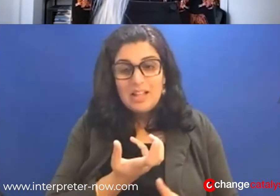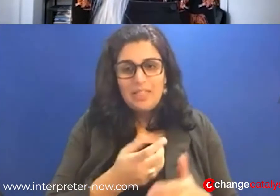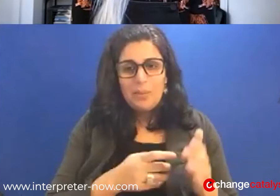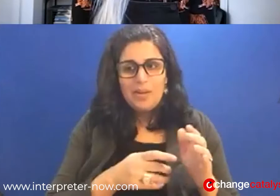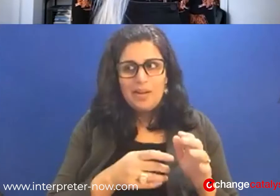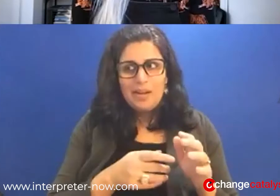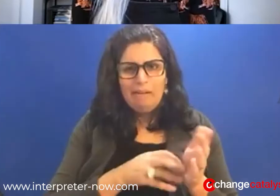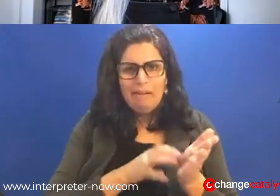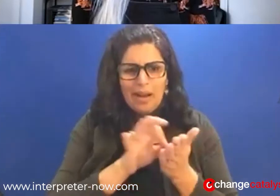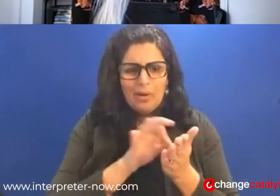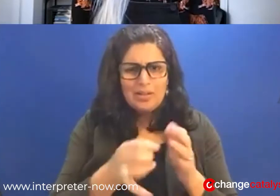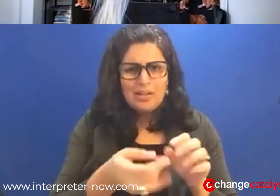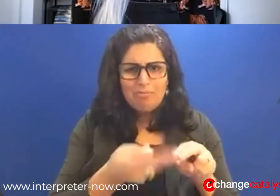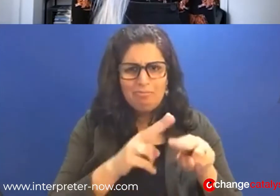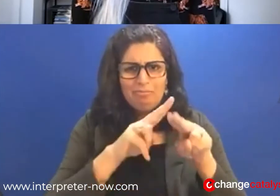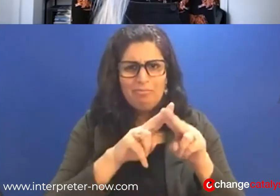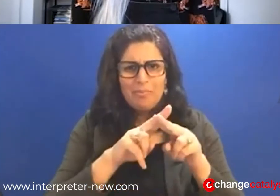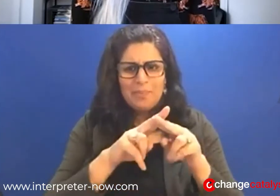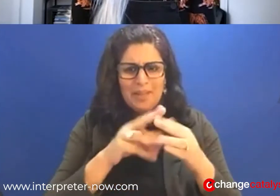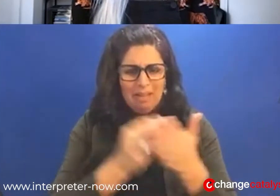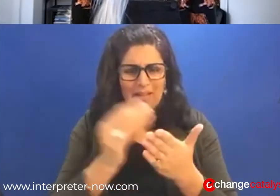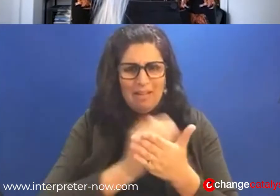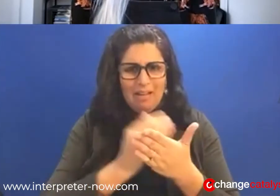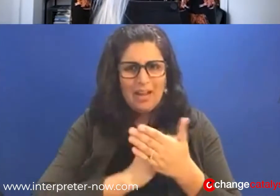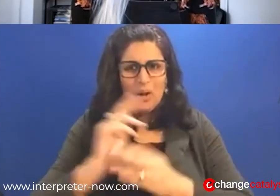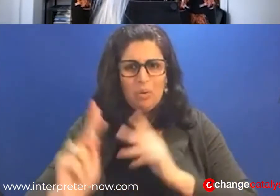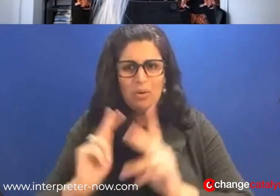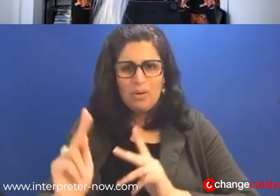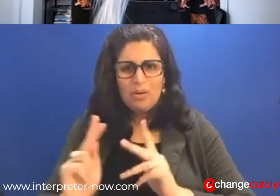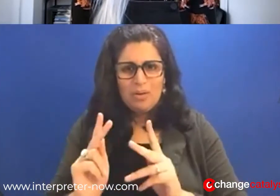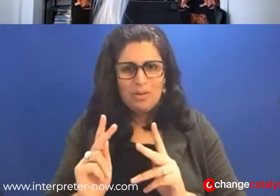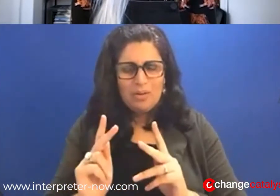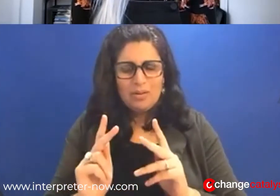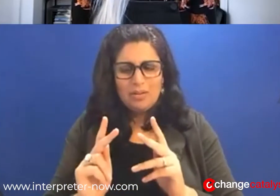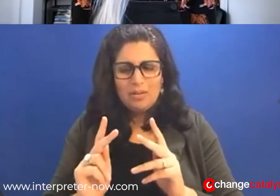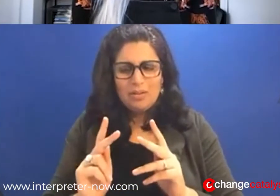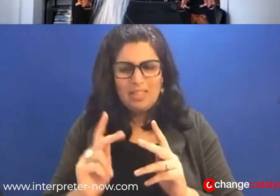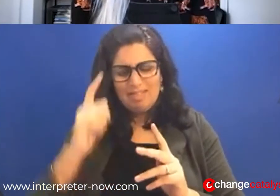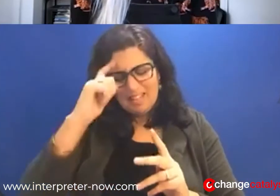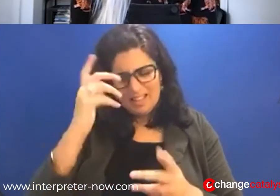monetized against, we believe that there's a lot of power in the action of connecting